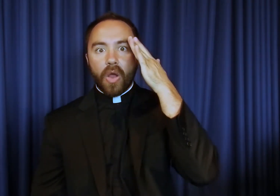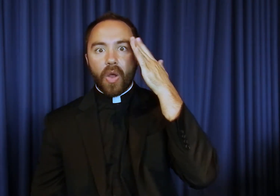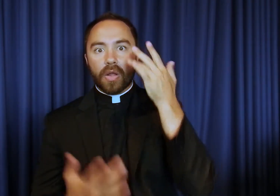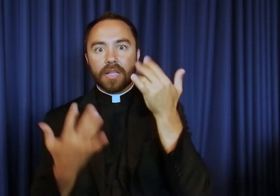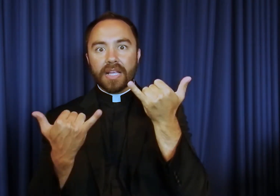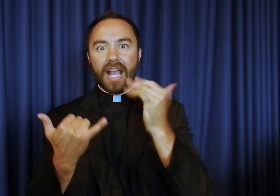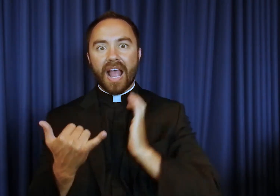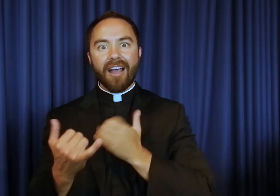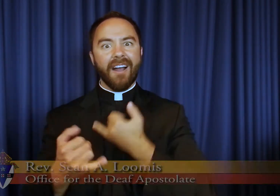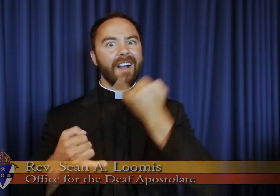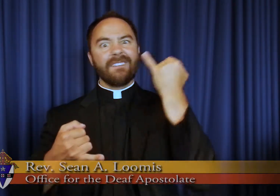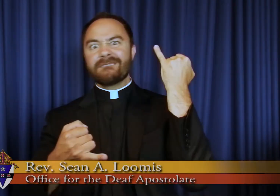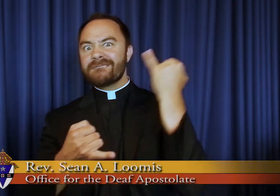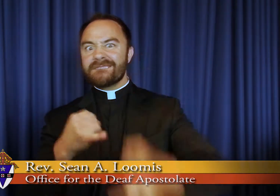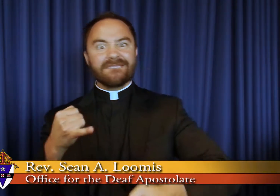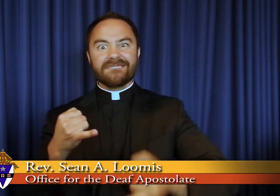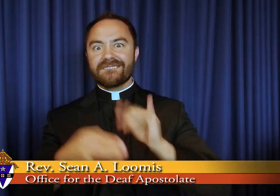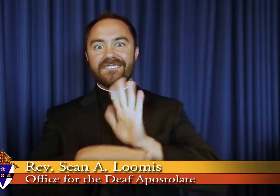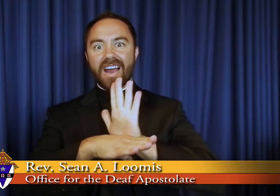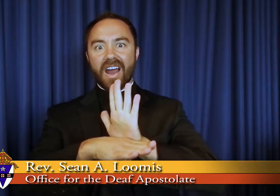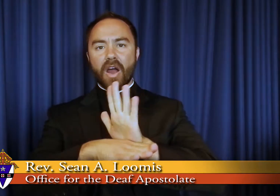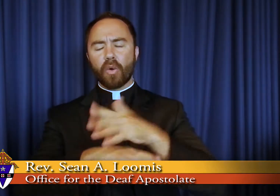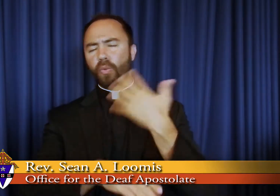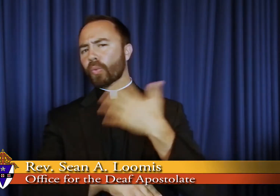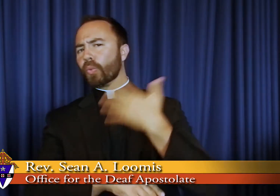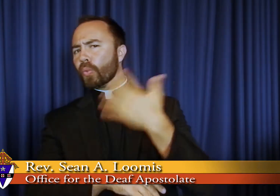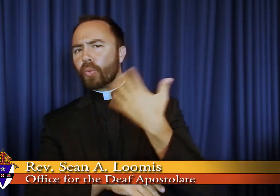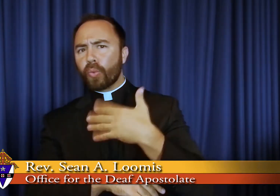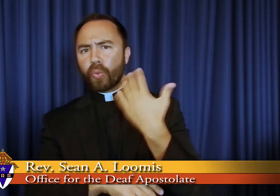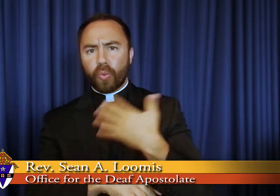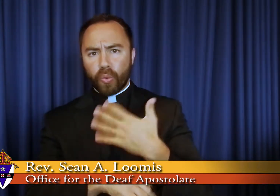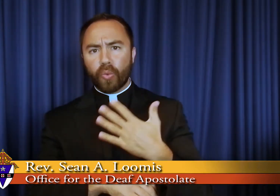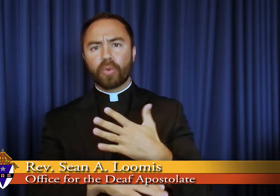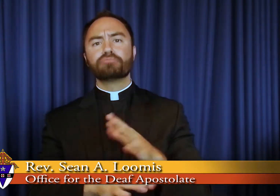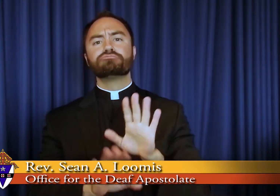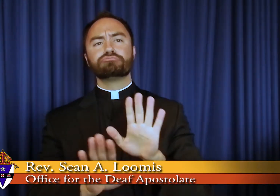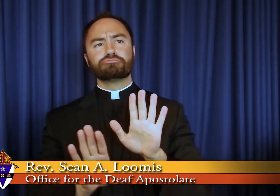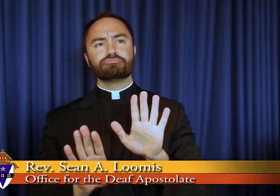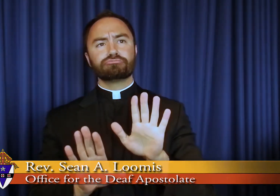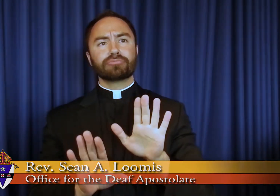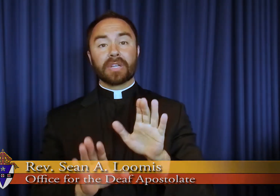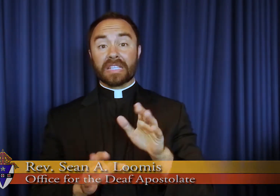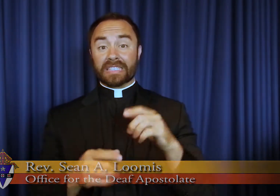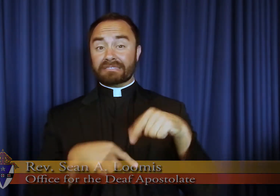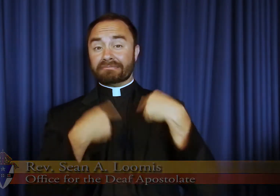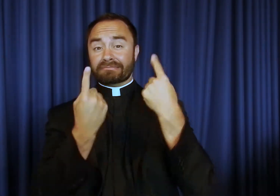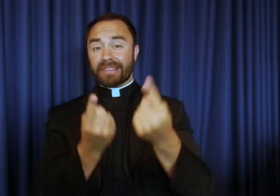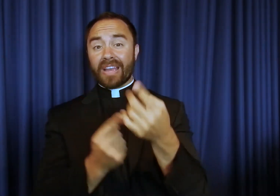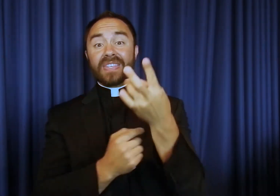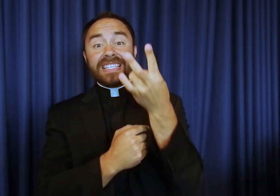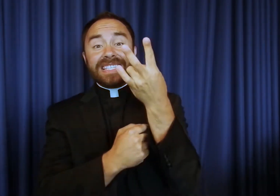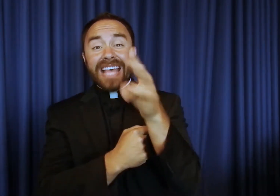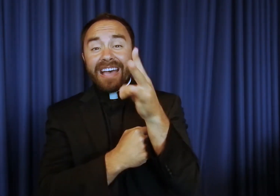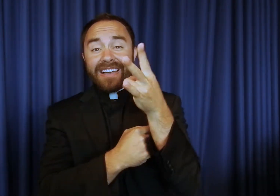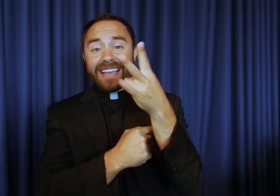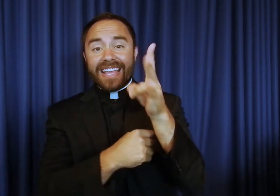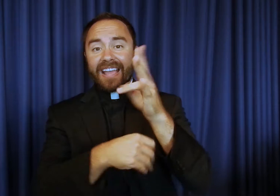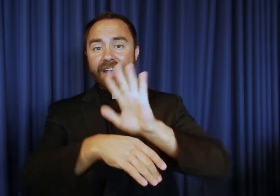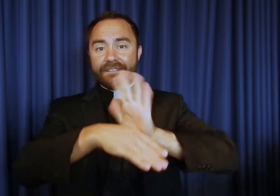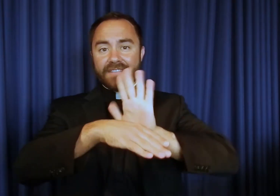Loomis. Did you know that today is our last video log? I know it's crazy right! I